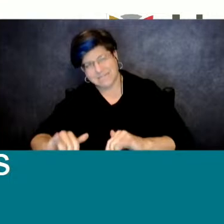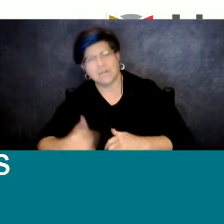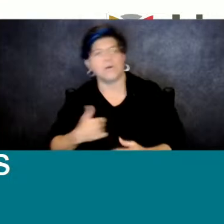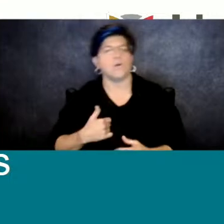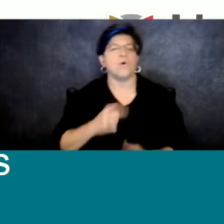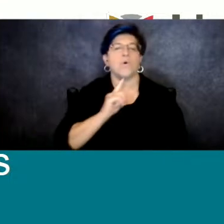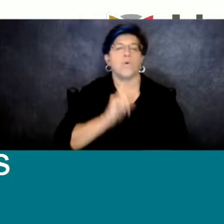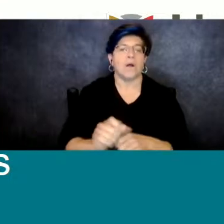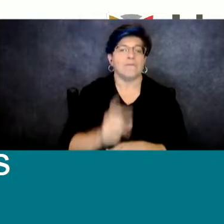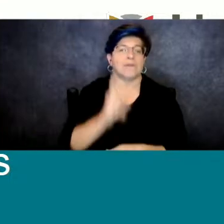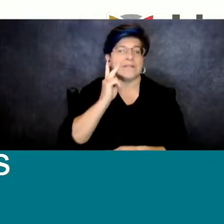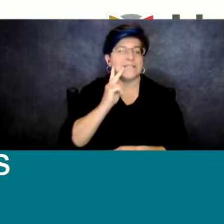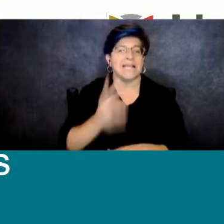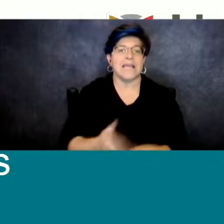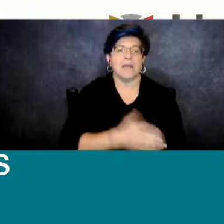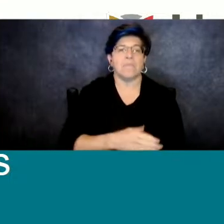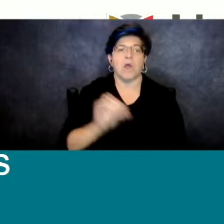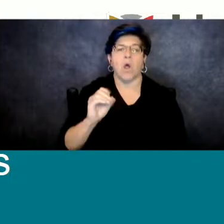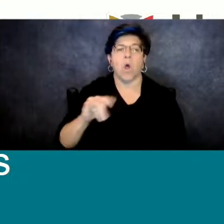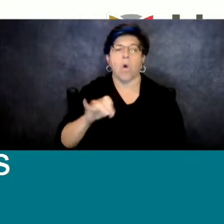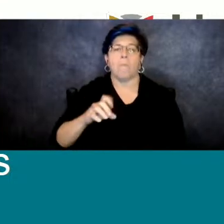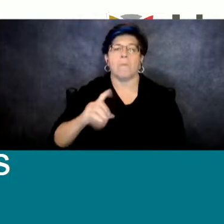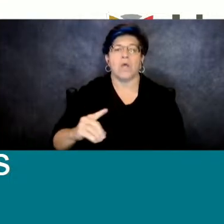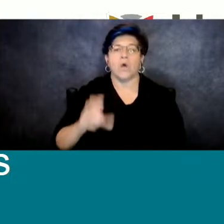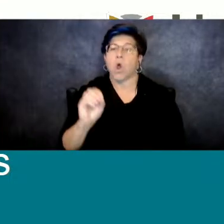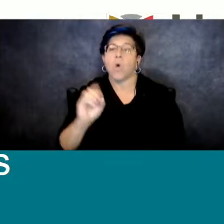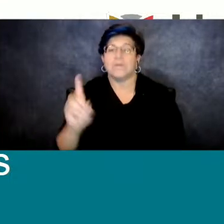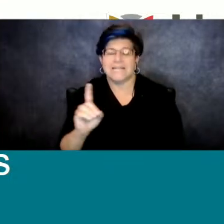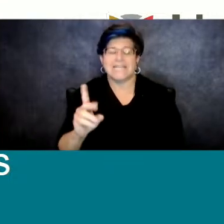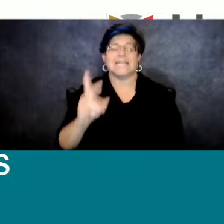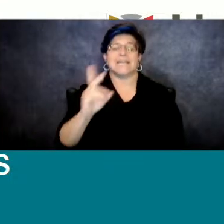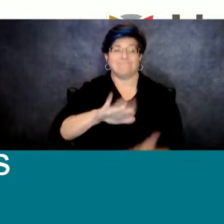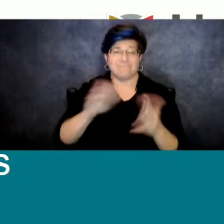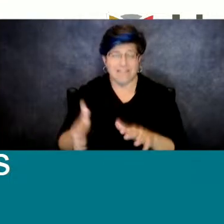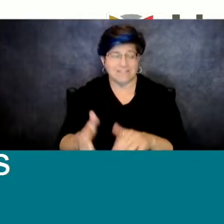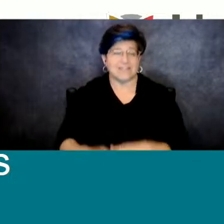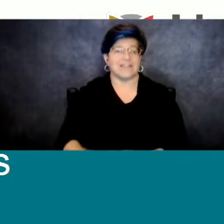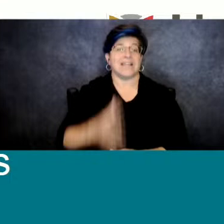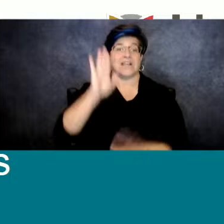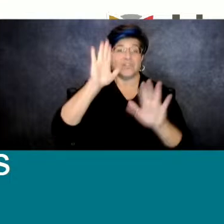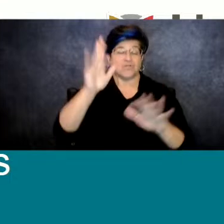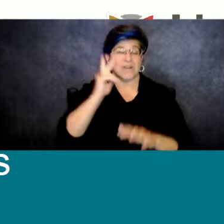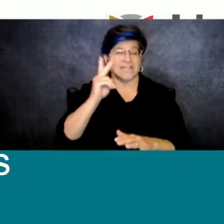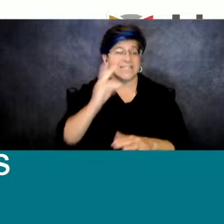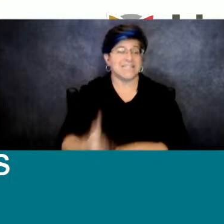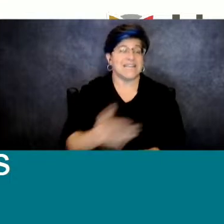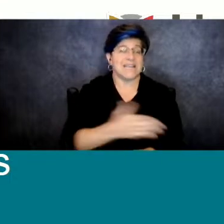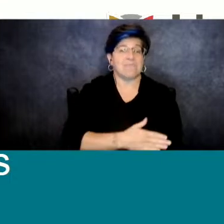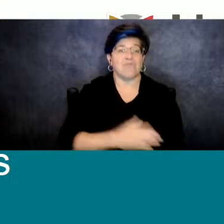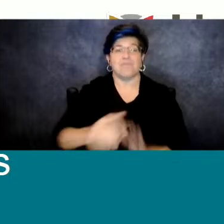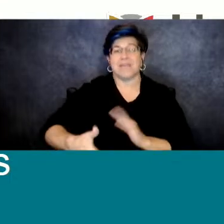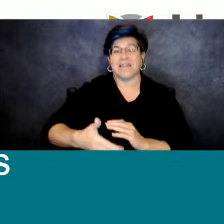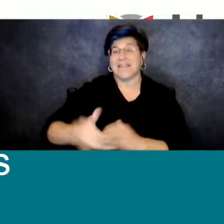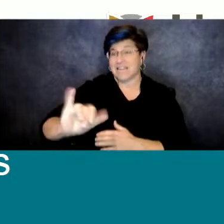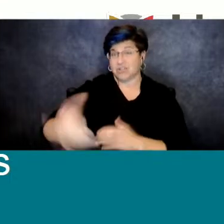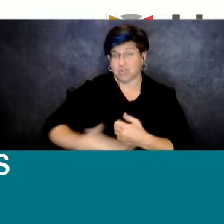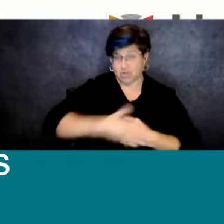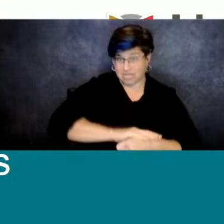OPPORTUNITIES WE CERTAINLY ARE SEEING IMPROVEMENTS IN OPIOID OVERDOSES.